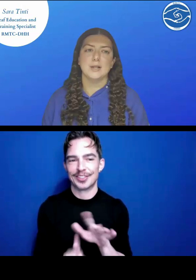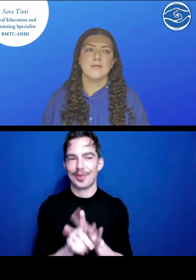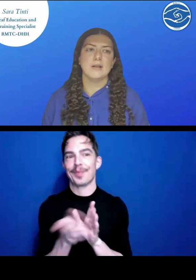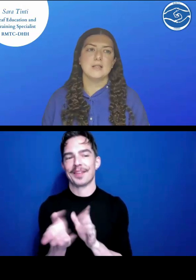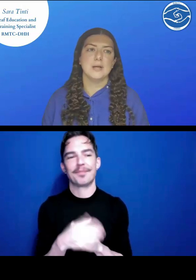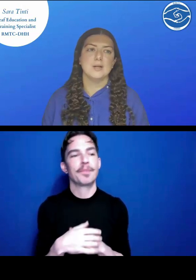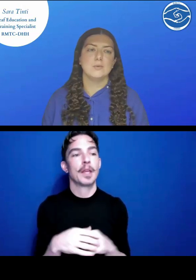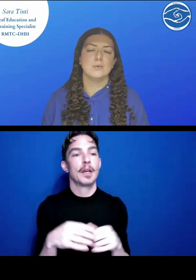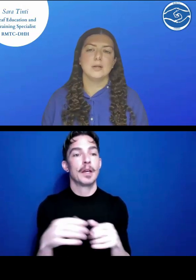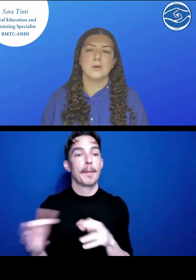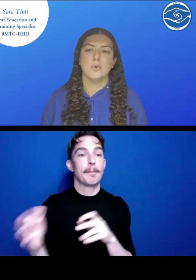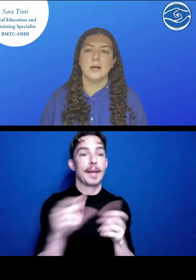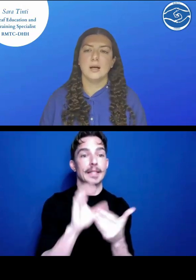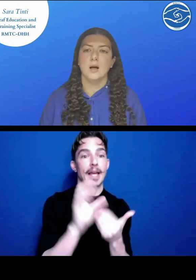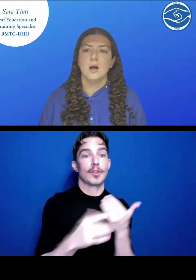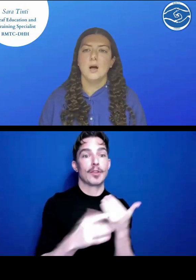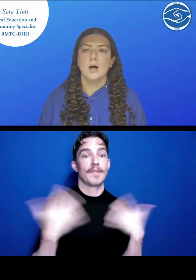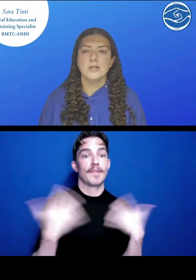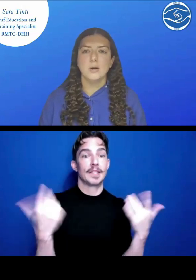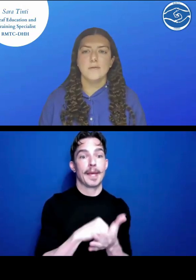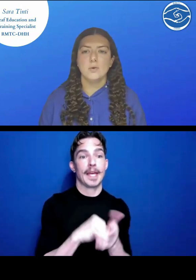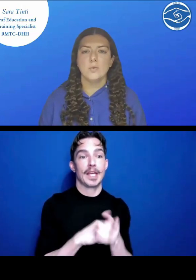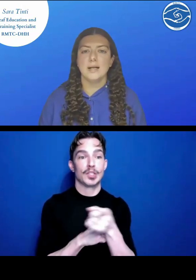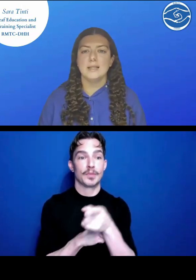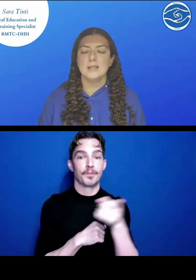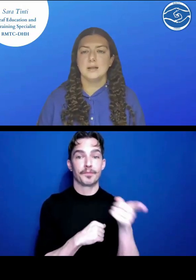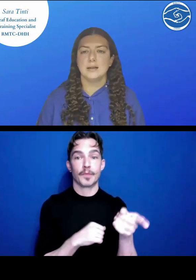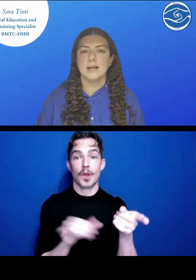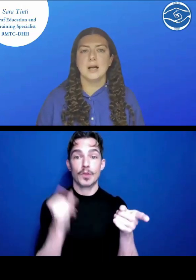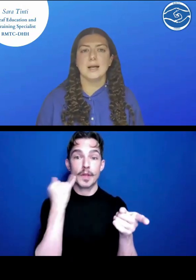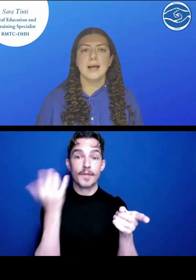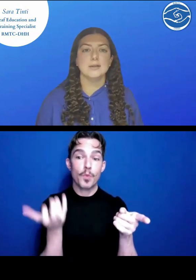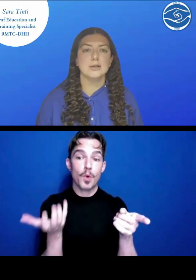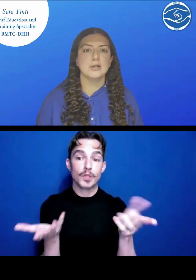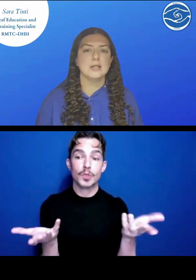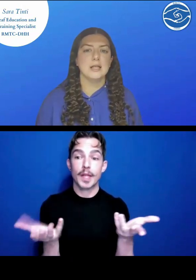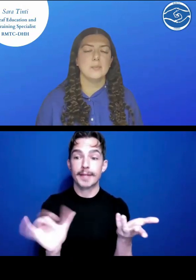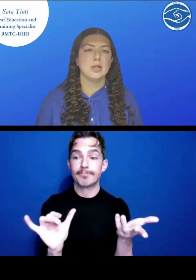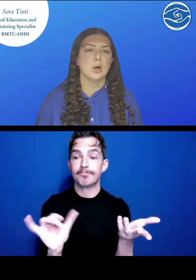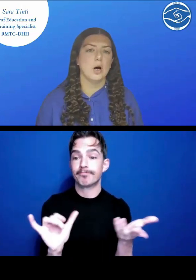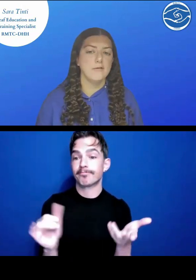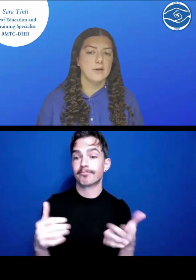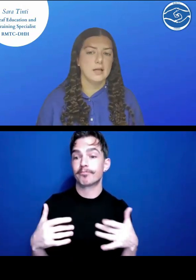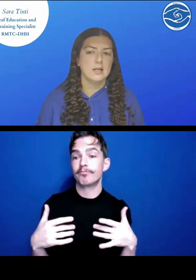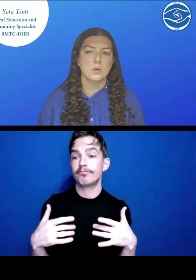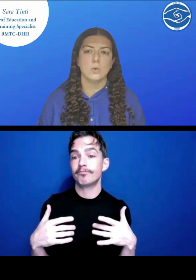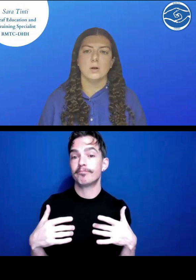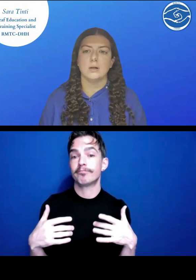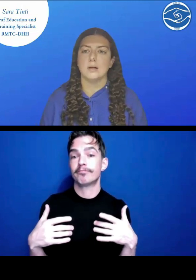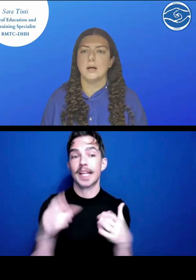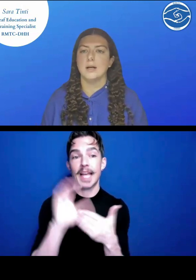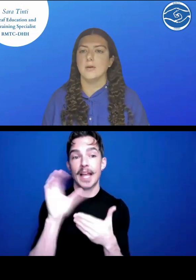calendar of events page real quick. Also, if you wanted like a calendar to keep in your office or